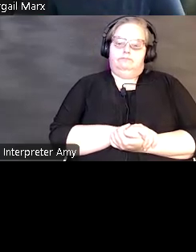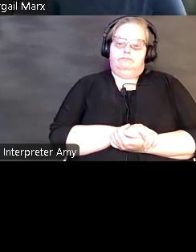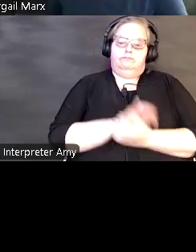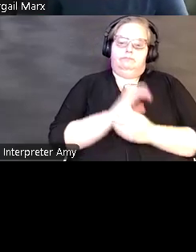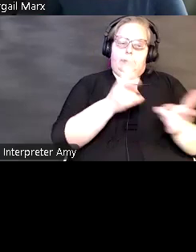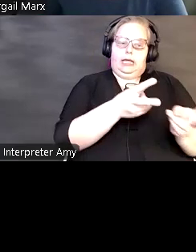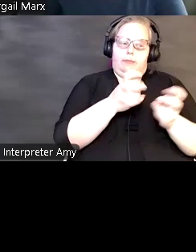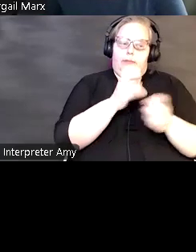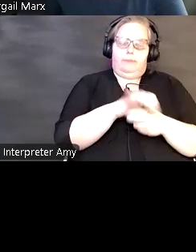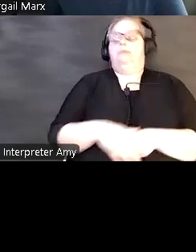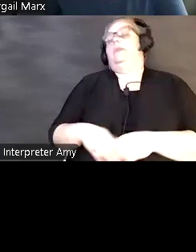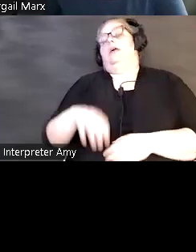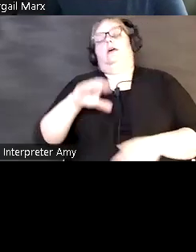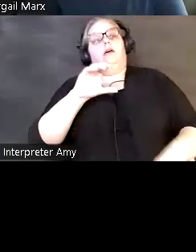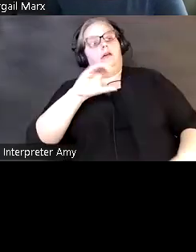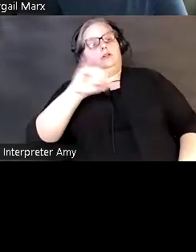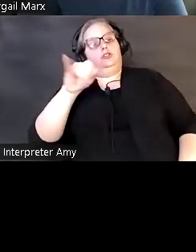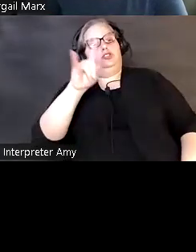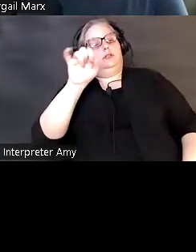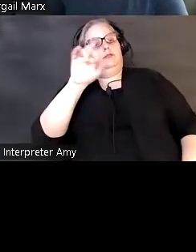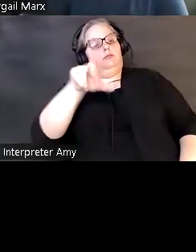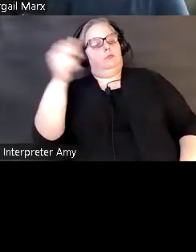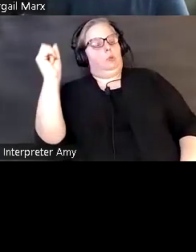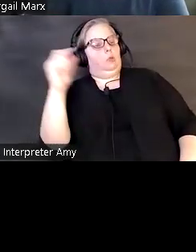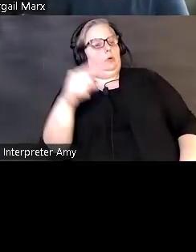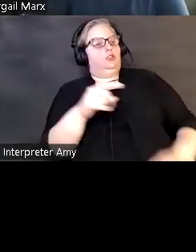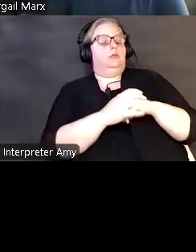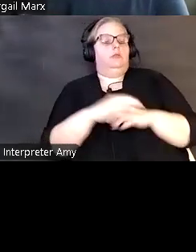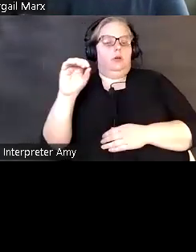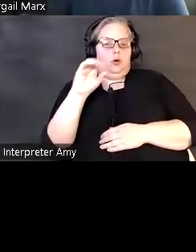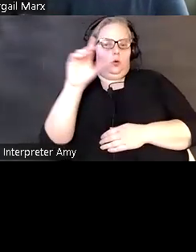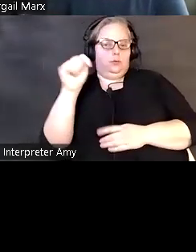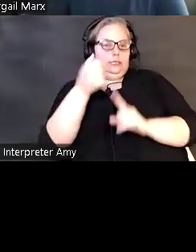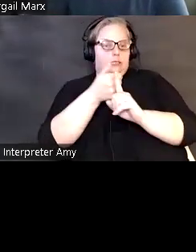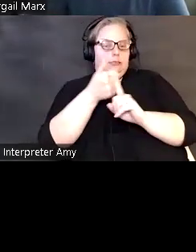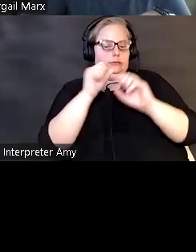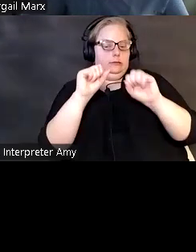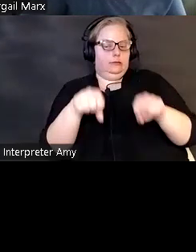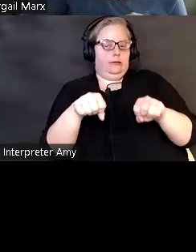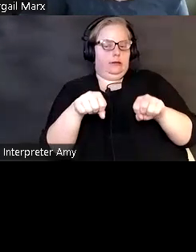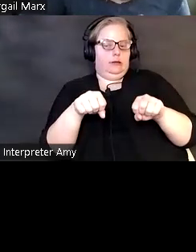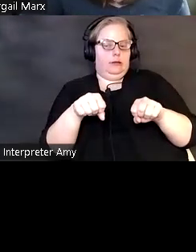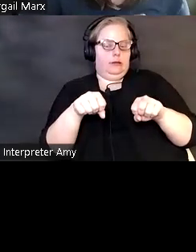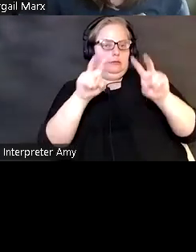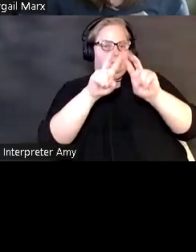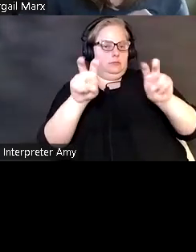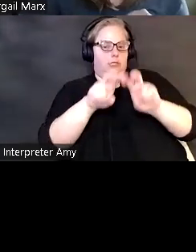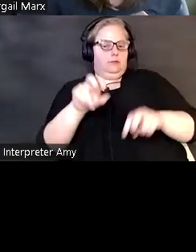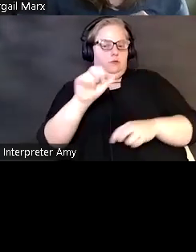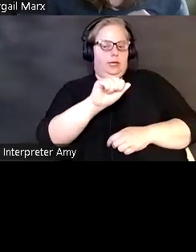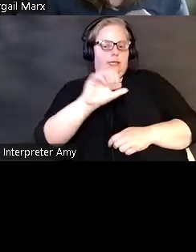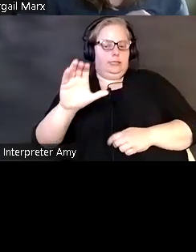question we got, are OTs able to access -- are able to assess for AAC under their license?